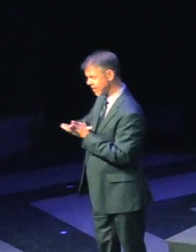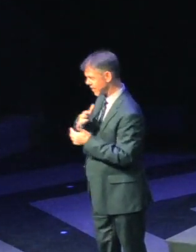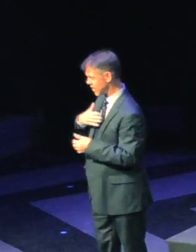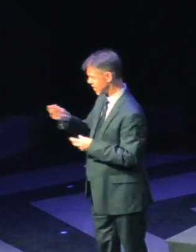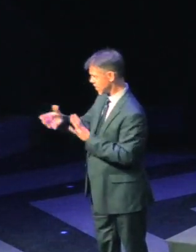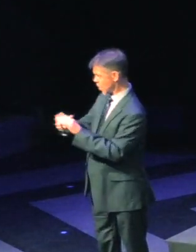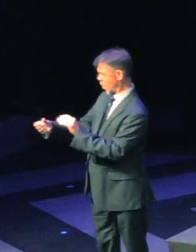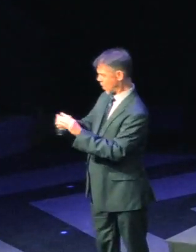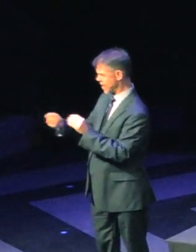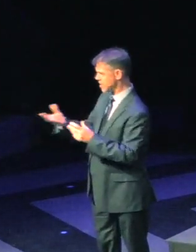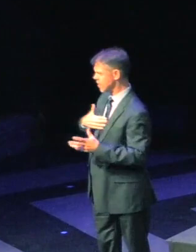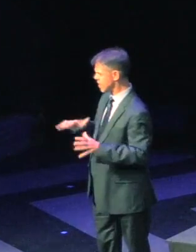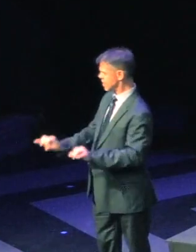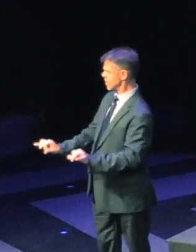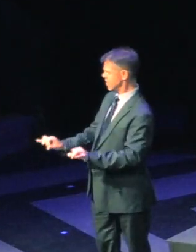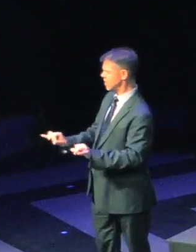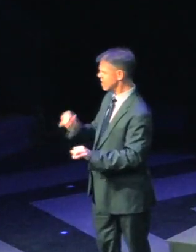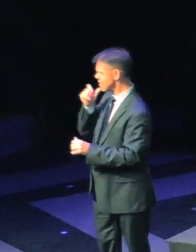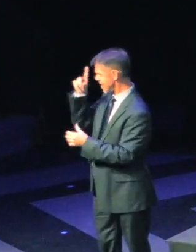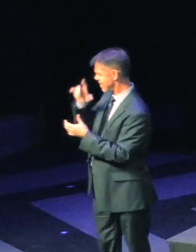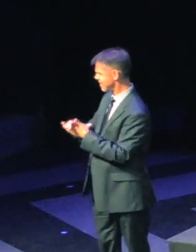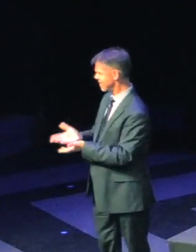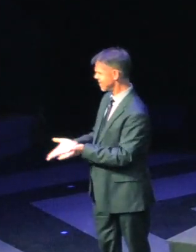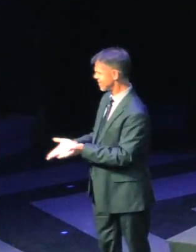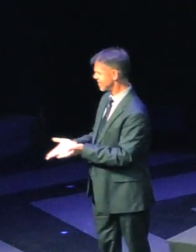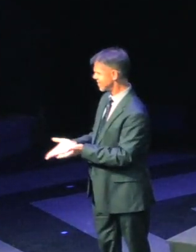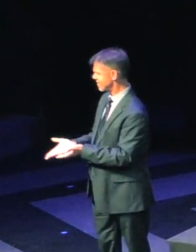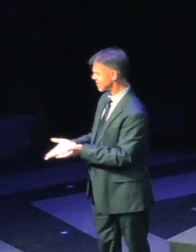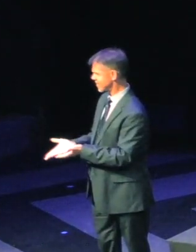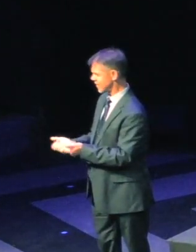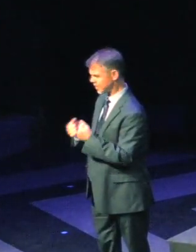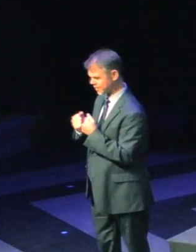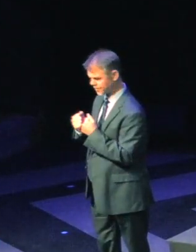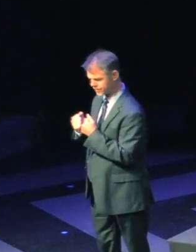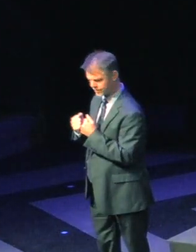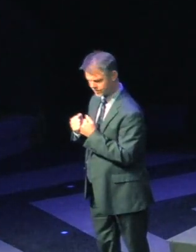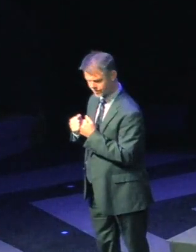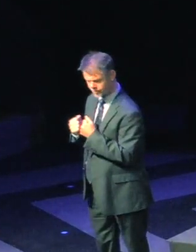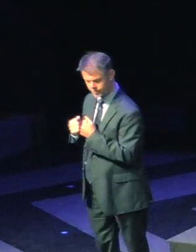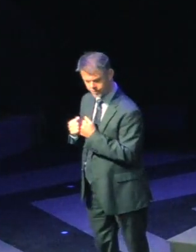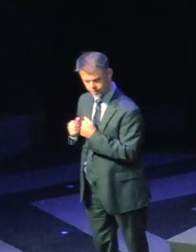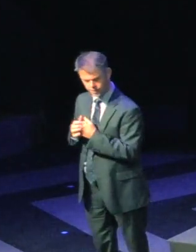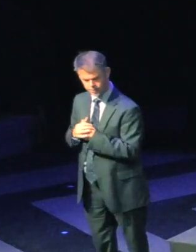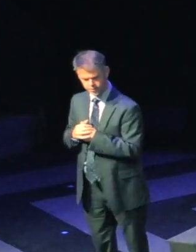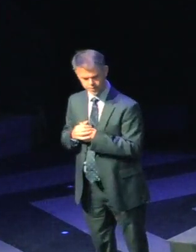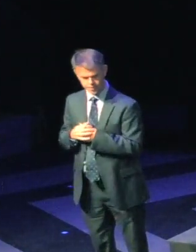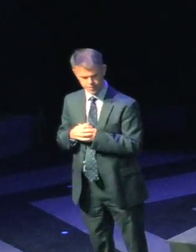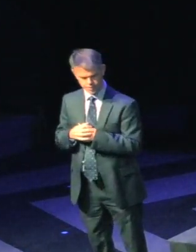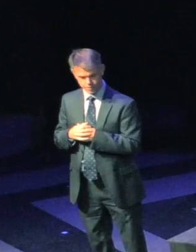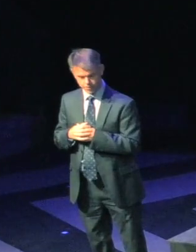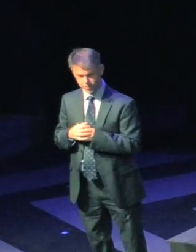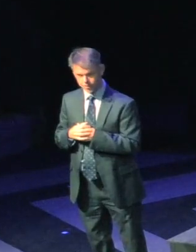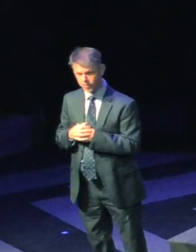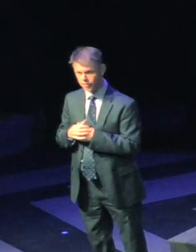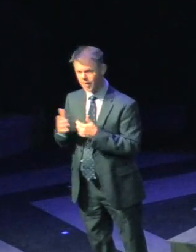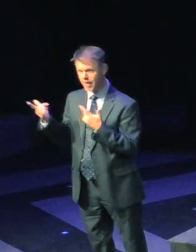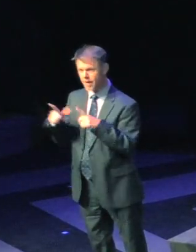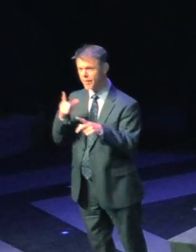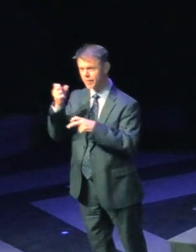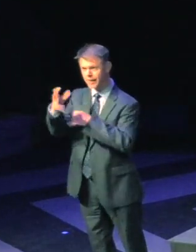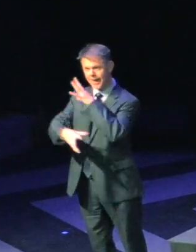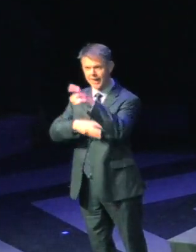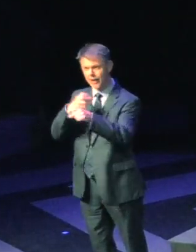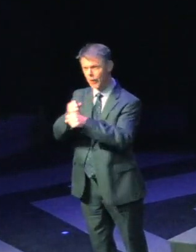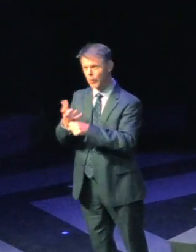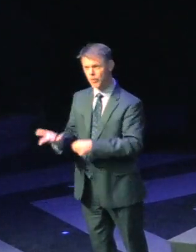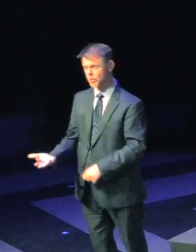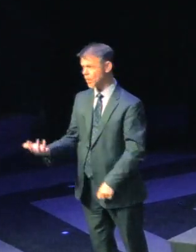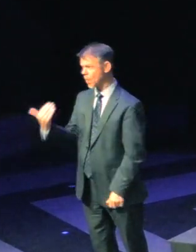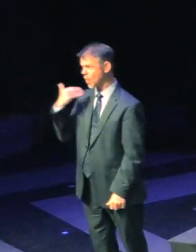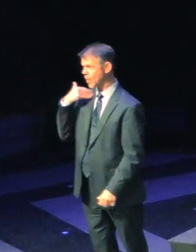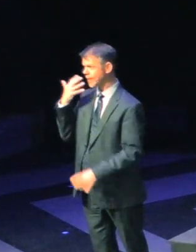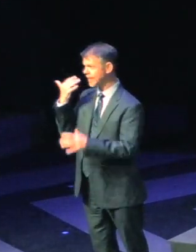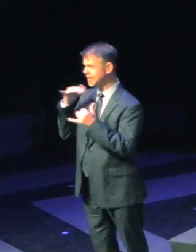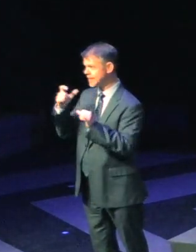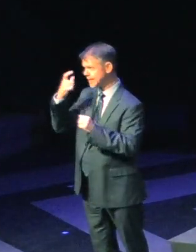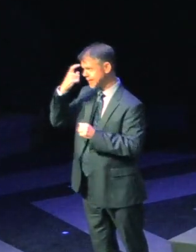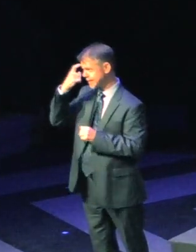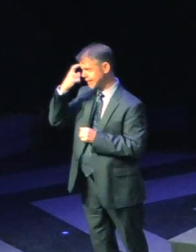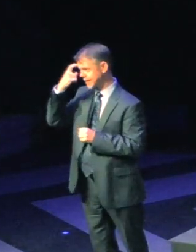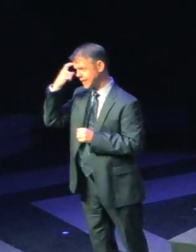said. Now although it happened many years ago it's it it's still a memory that's embedded